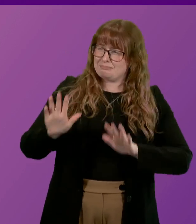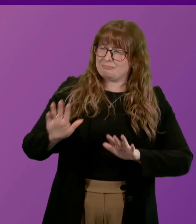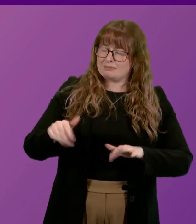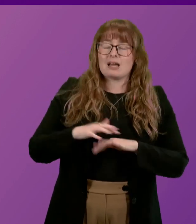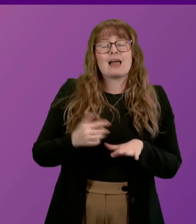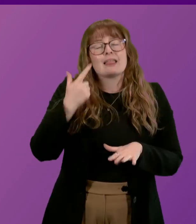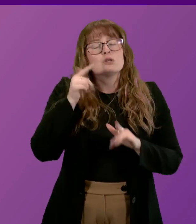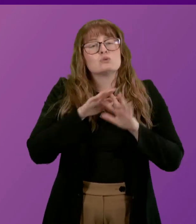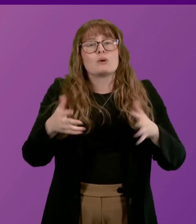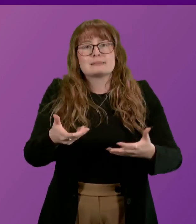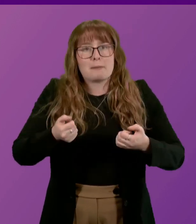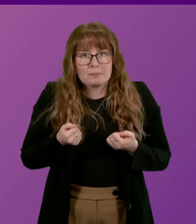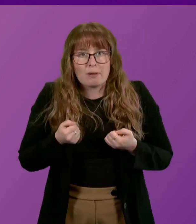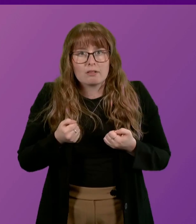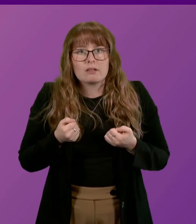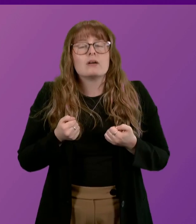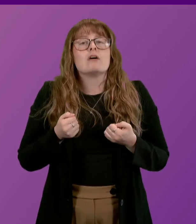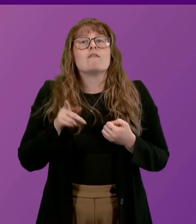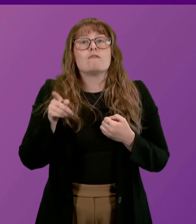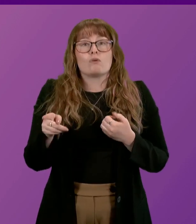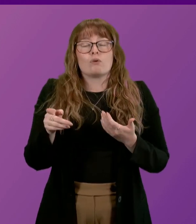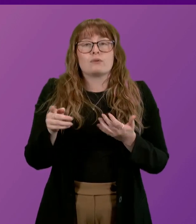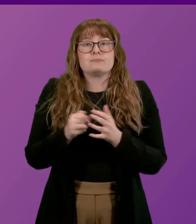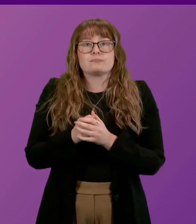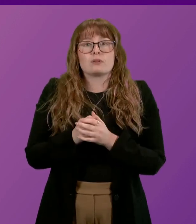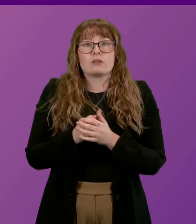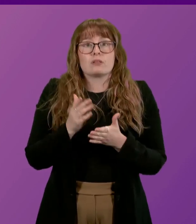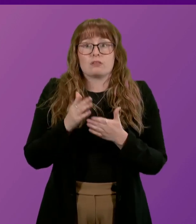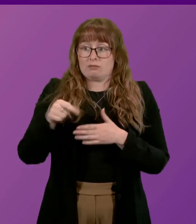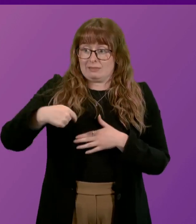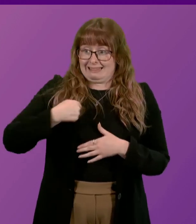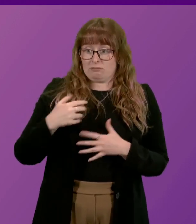I think that it is democratically unacceptable for the will of the Scottish Parliament,